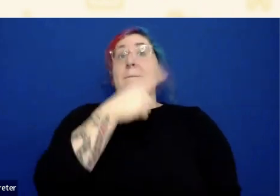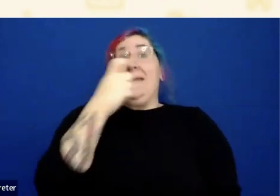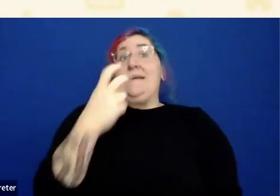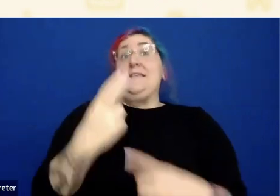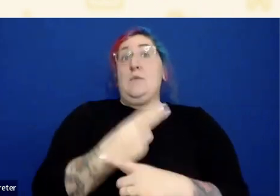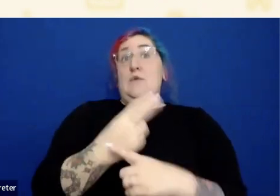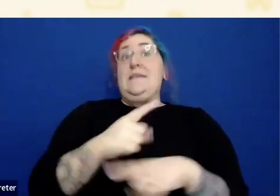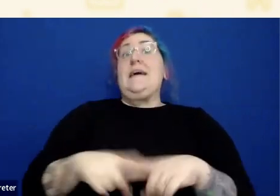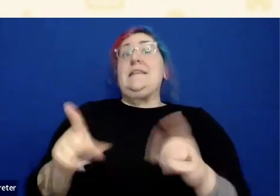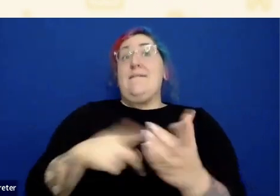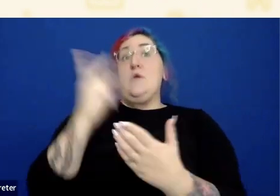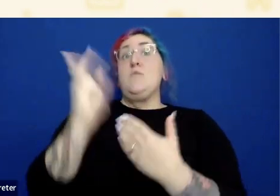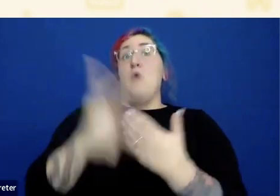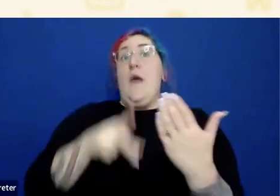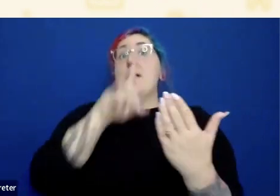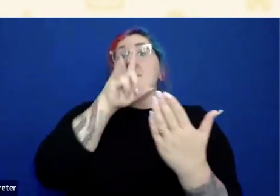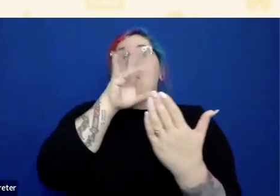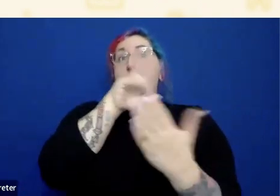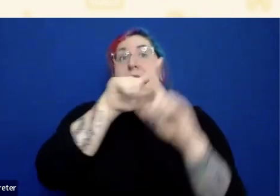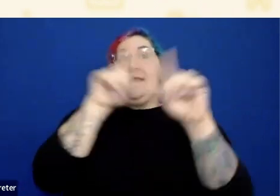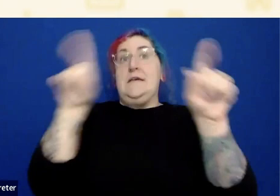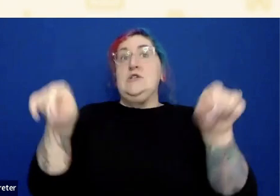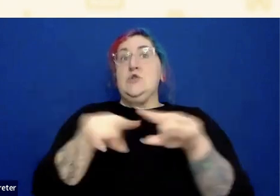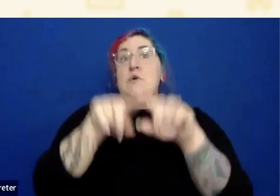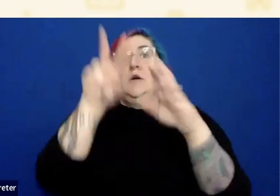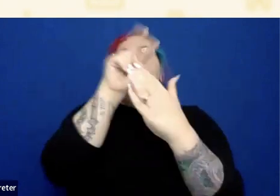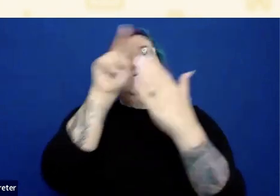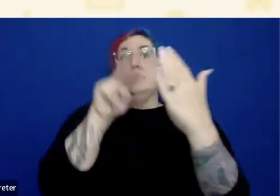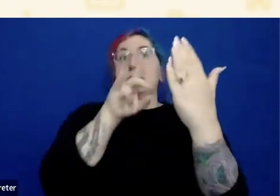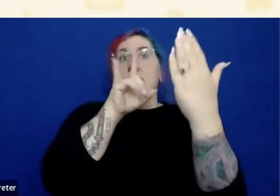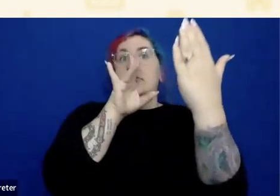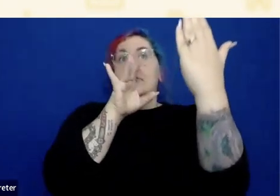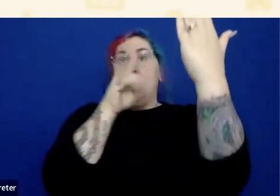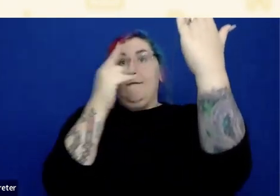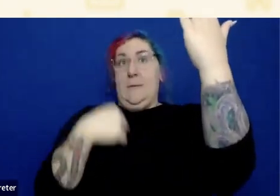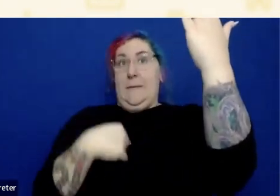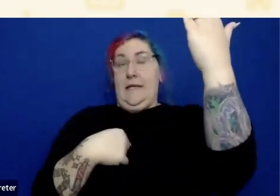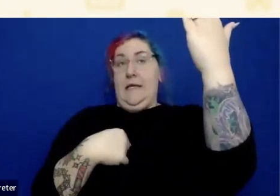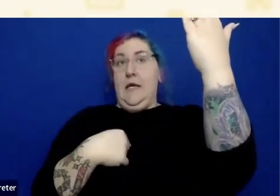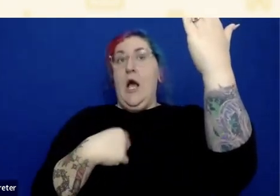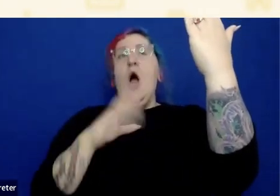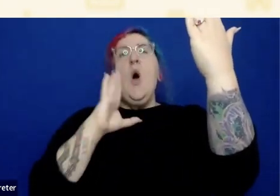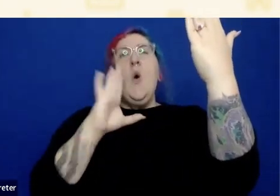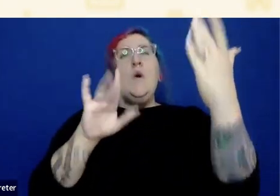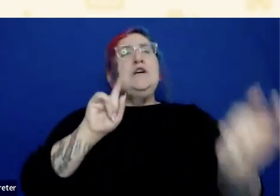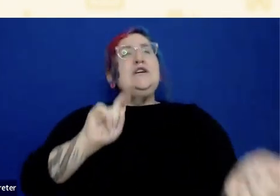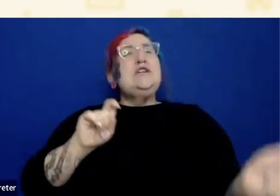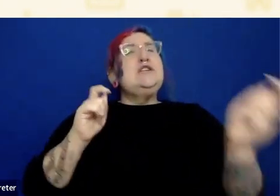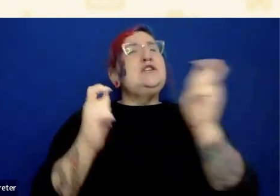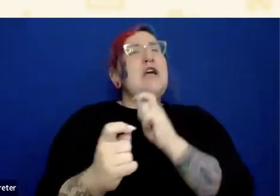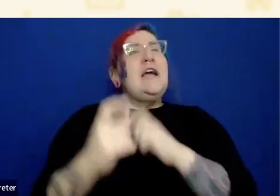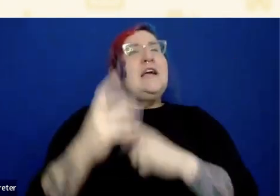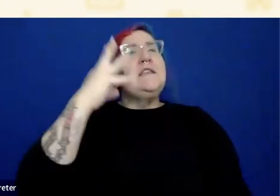by the way the screen reader decides it's going to voice the page to me,